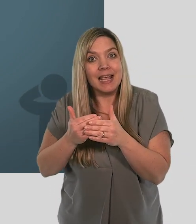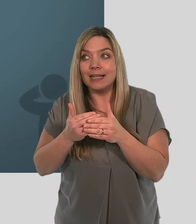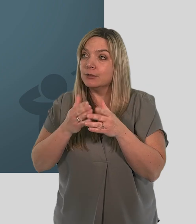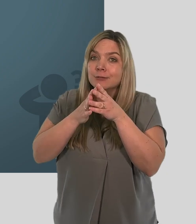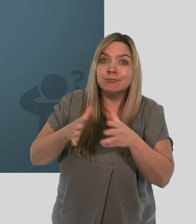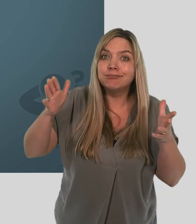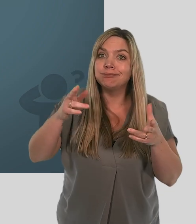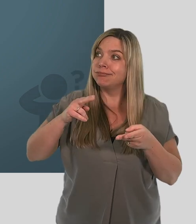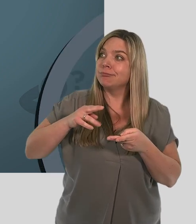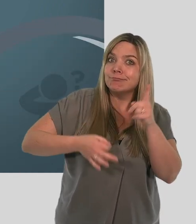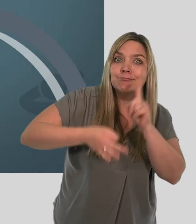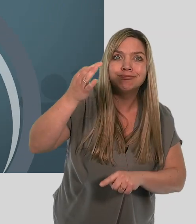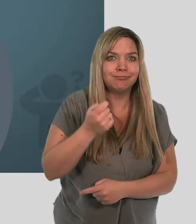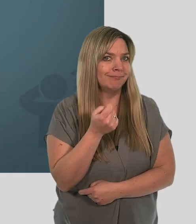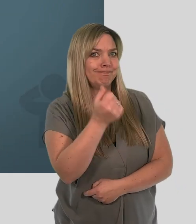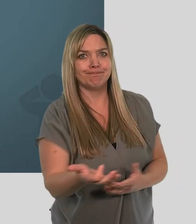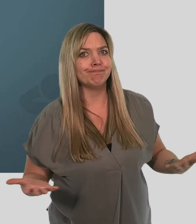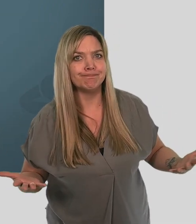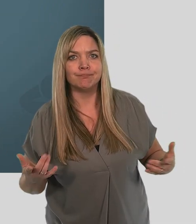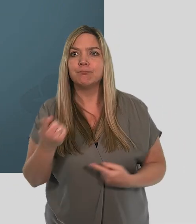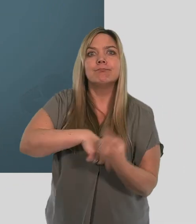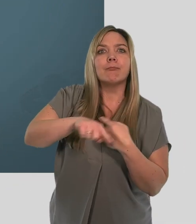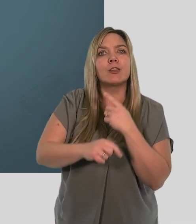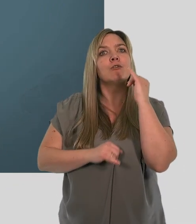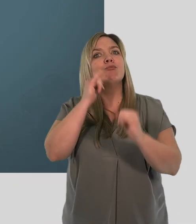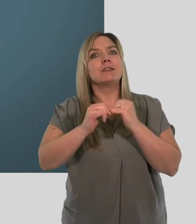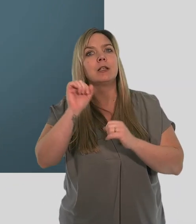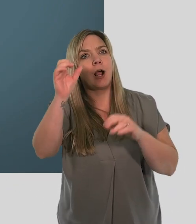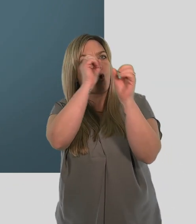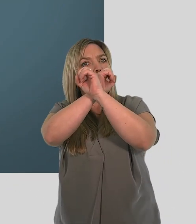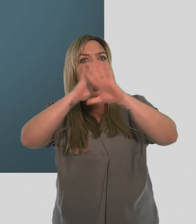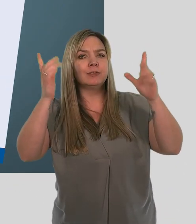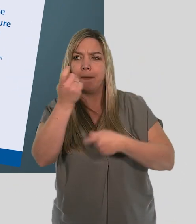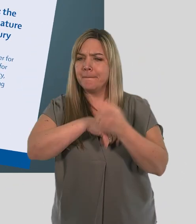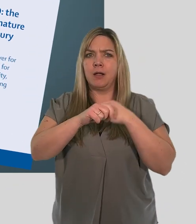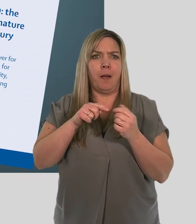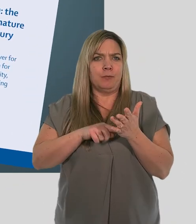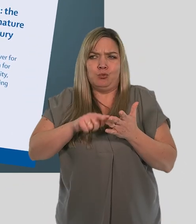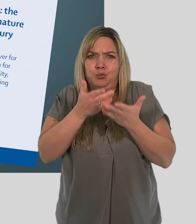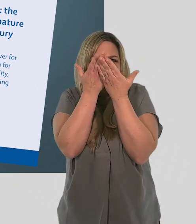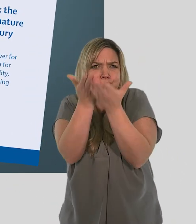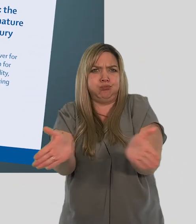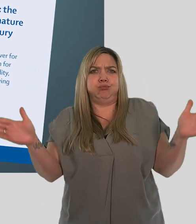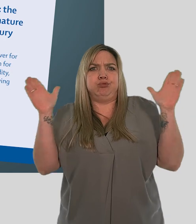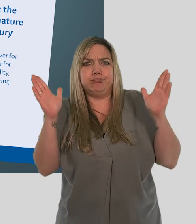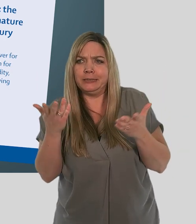In Global Health 2050, the Commissioners propose a more focused approach to strengthening health systems,